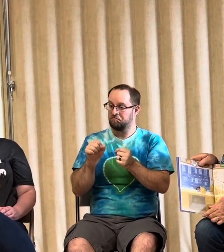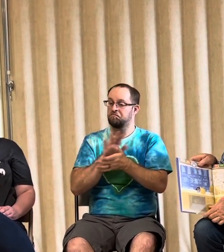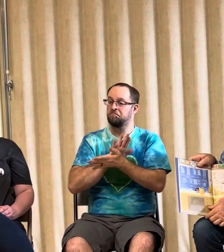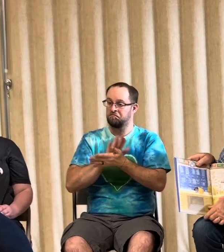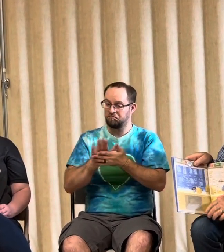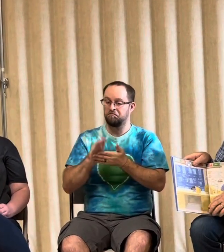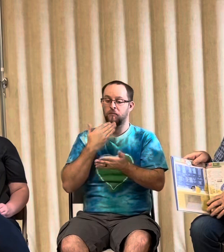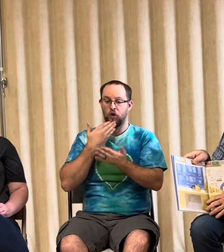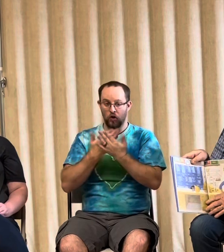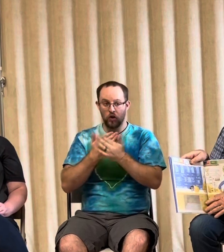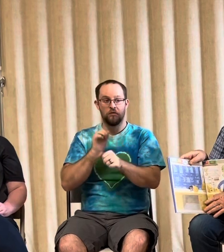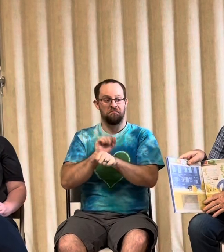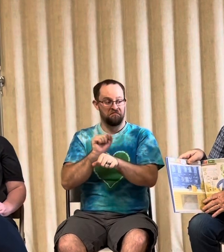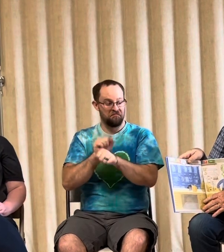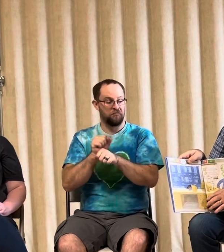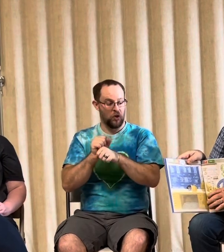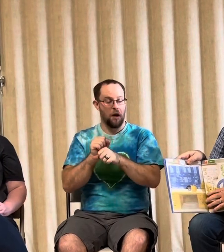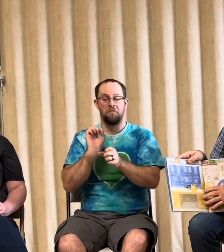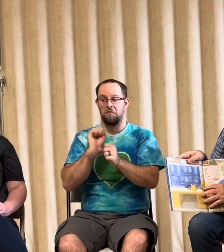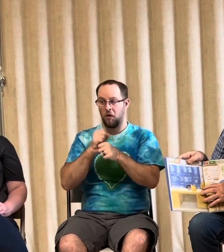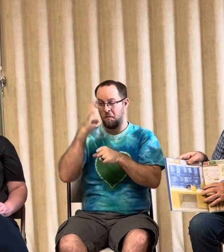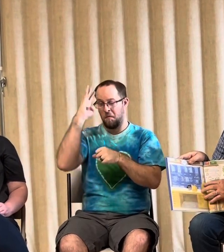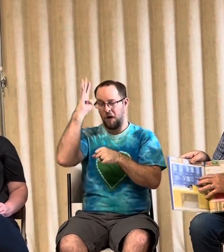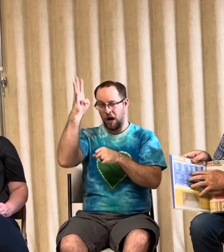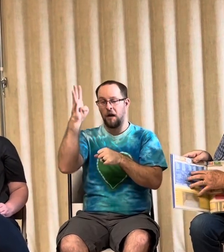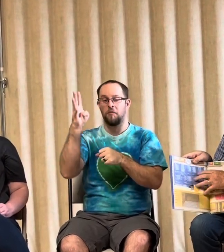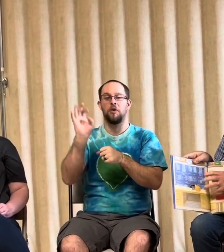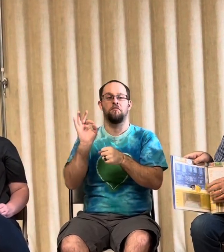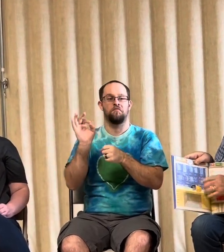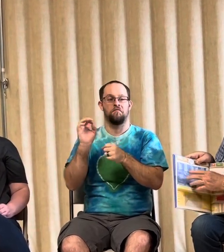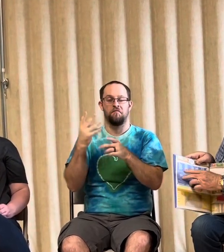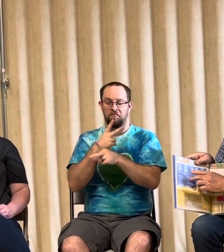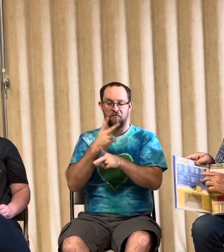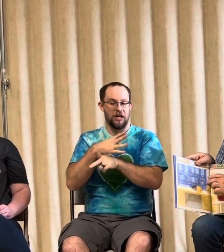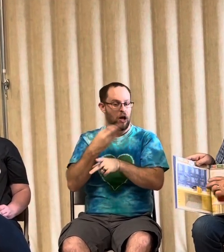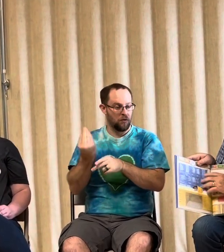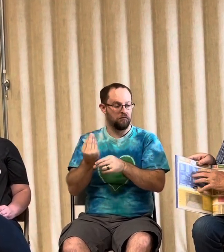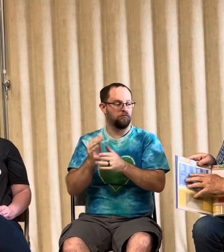the designing things. You can make that up, and you can do drawings of it. In this case, they